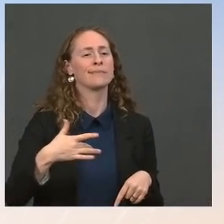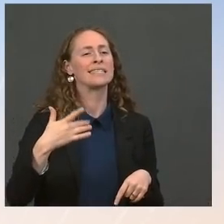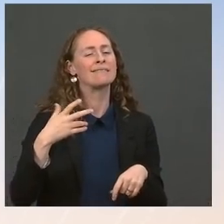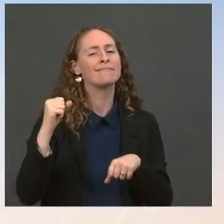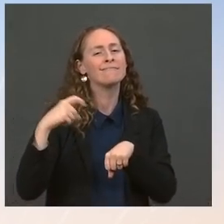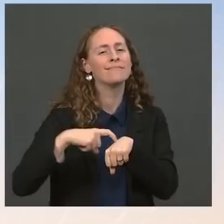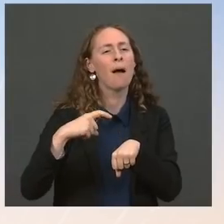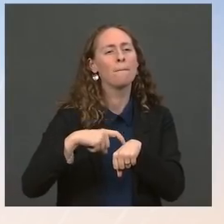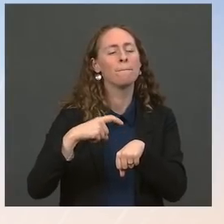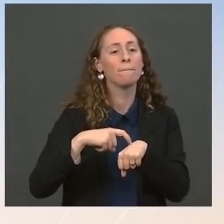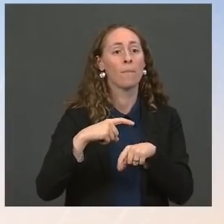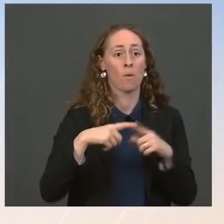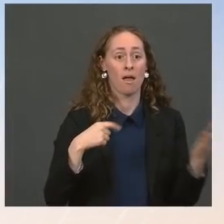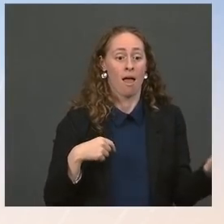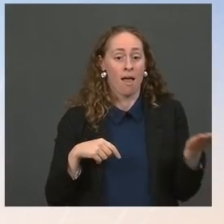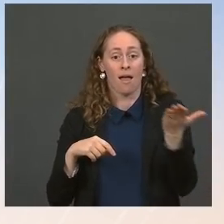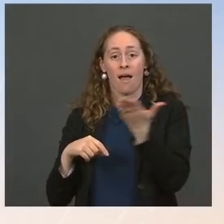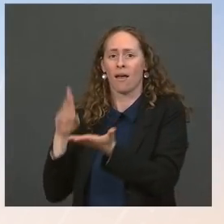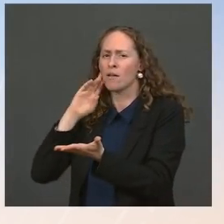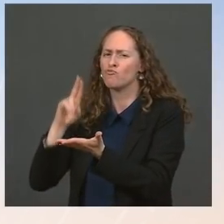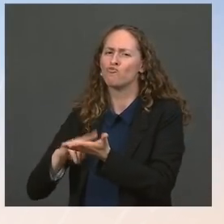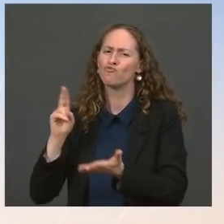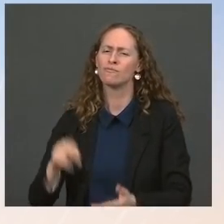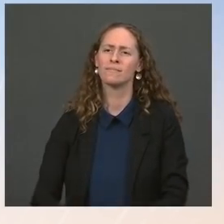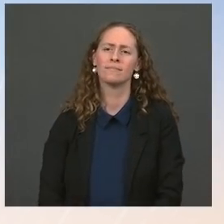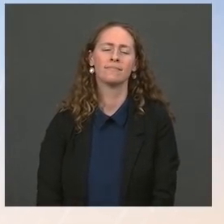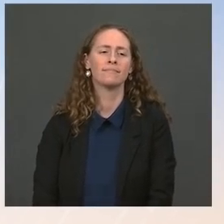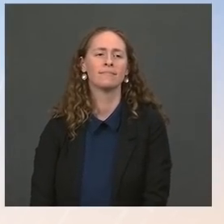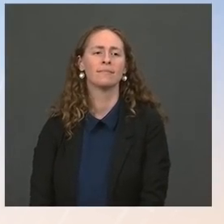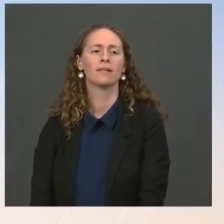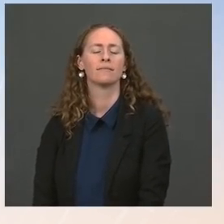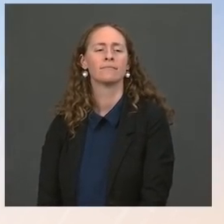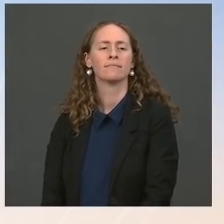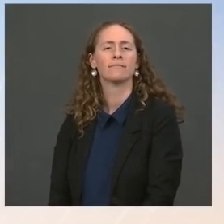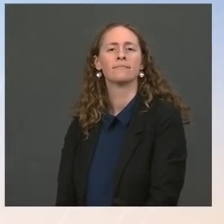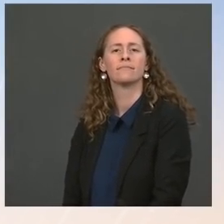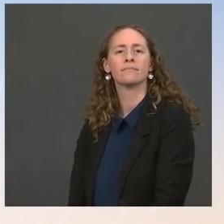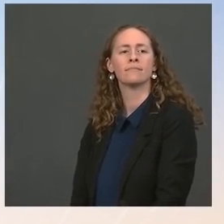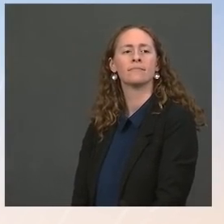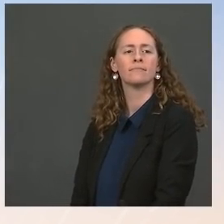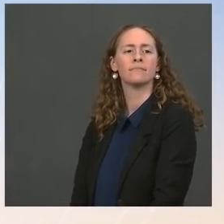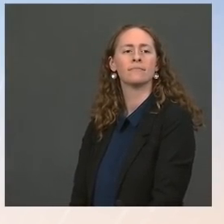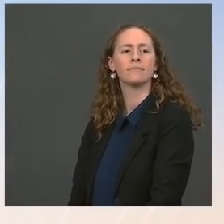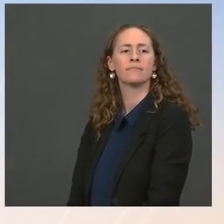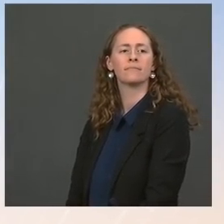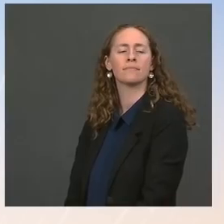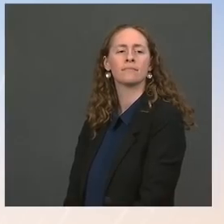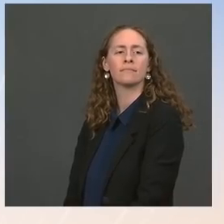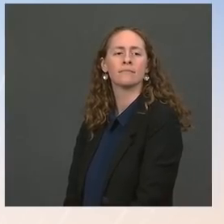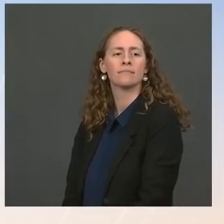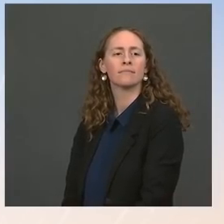and we'll let all of you know. The Press: Thanks, Jen. Can you tell us anything about the conversation with President Biden and Senator McConnell last week --